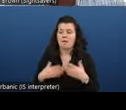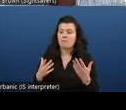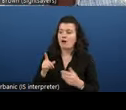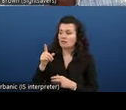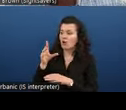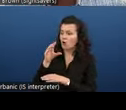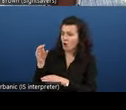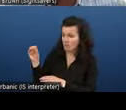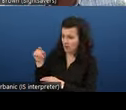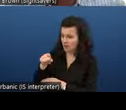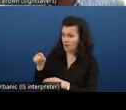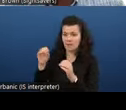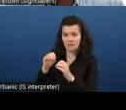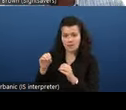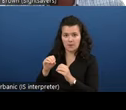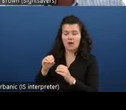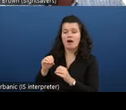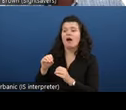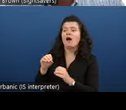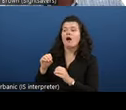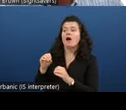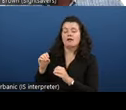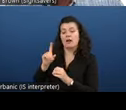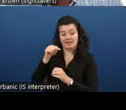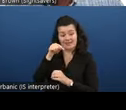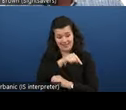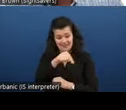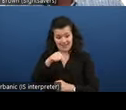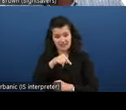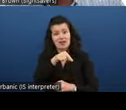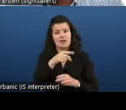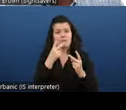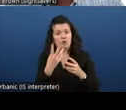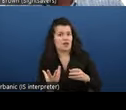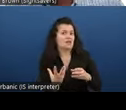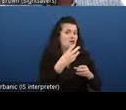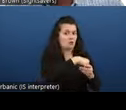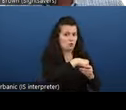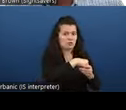and physiology that works because they will lead the whole sector, and drive change across